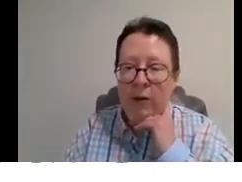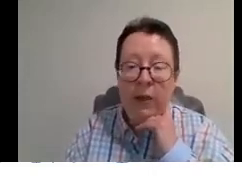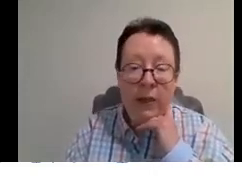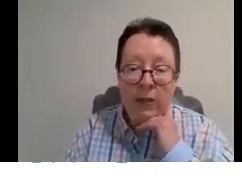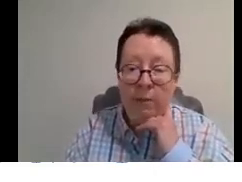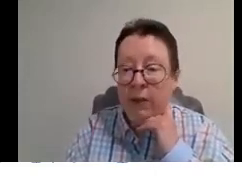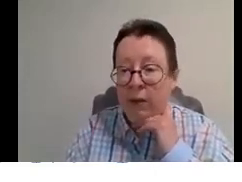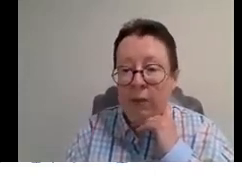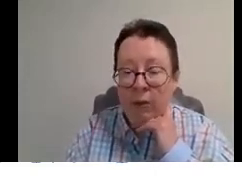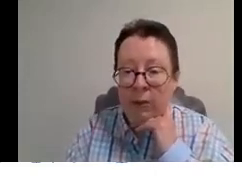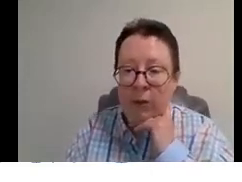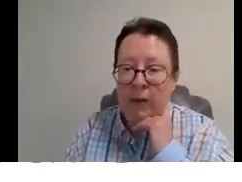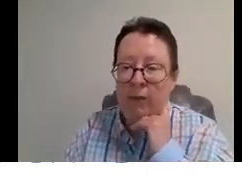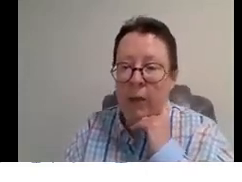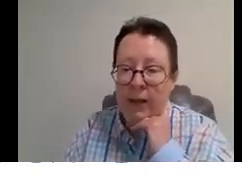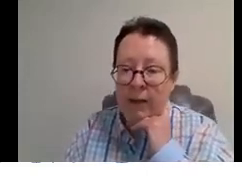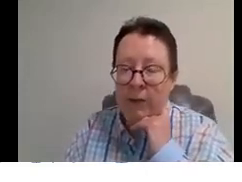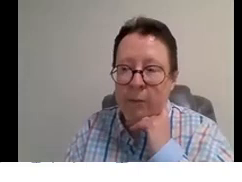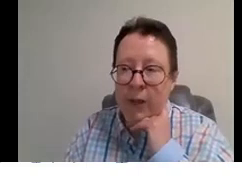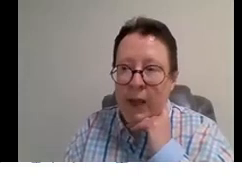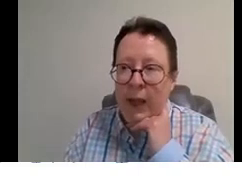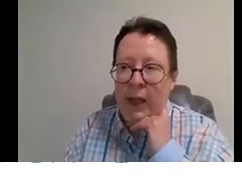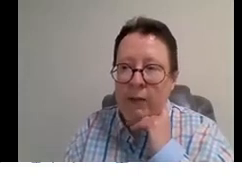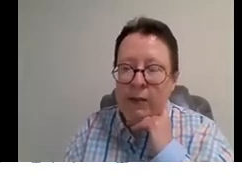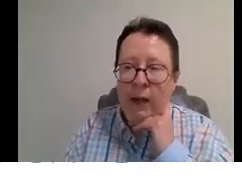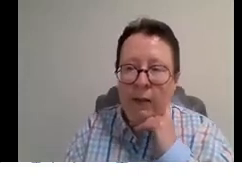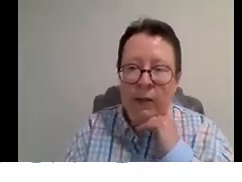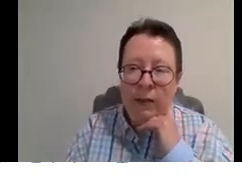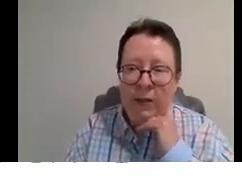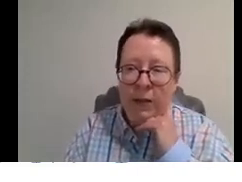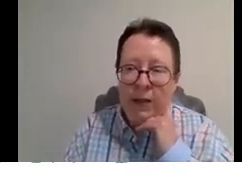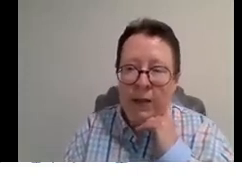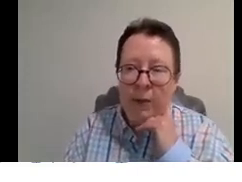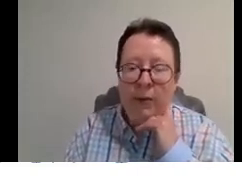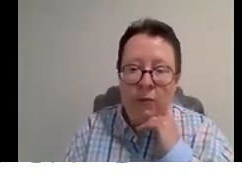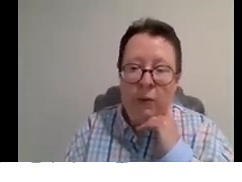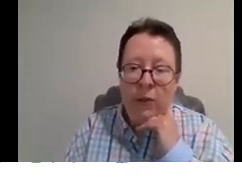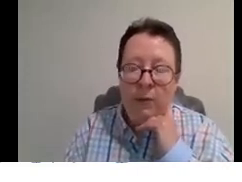for many years, had been living full and productive lives and these guidelines put those folks to the